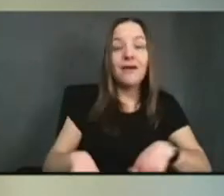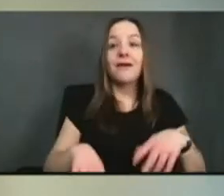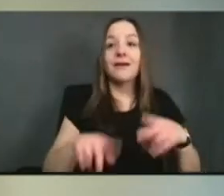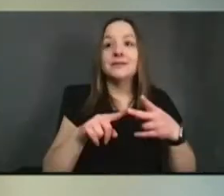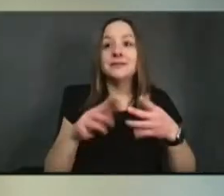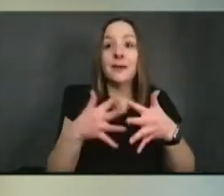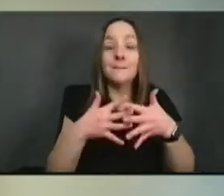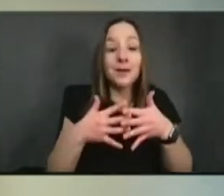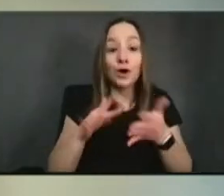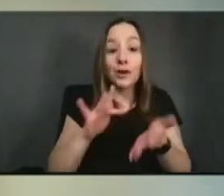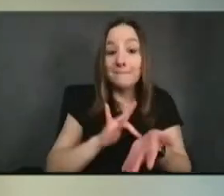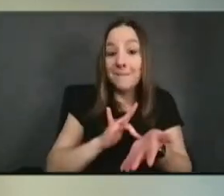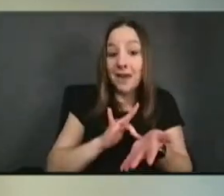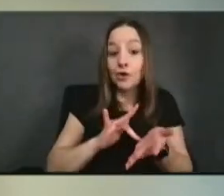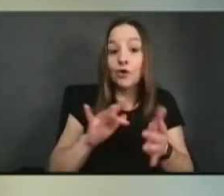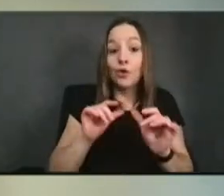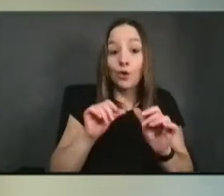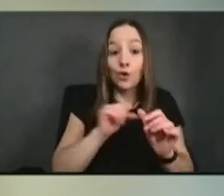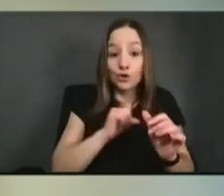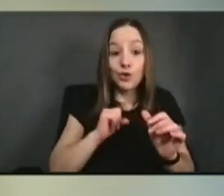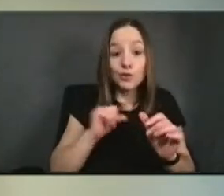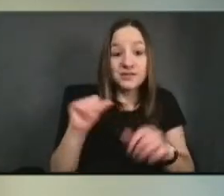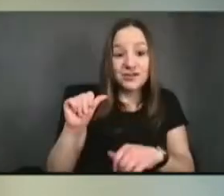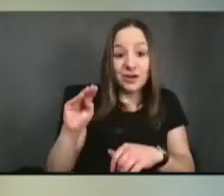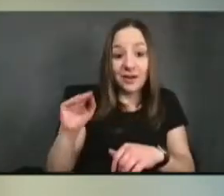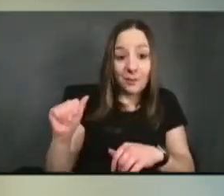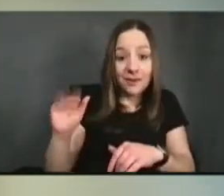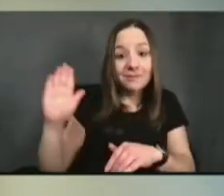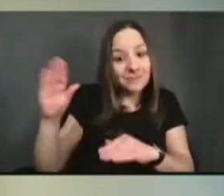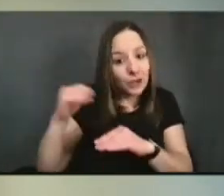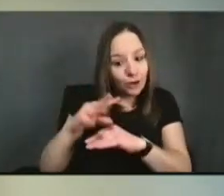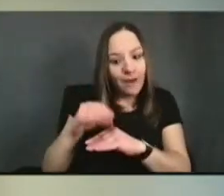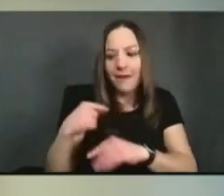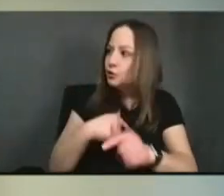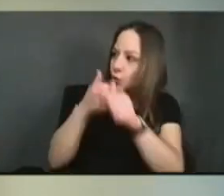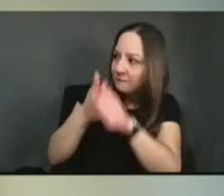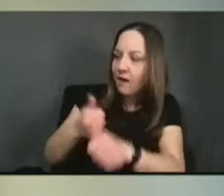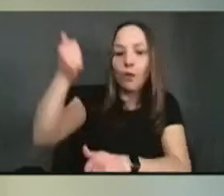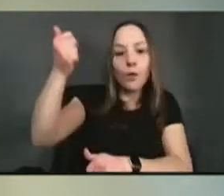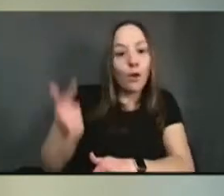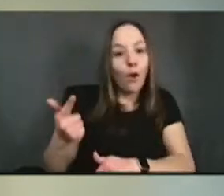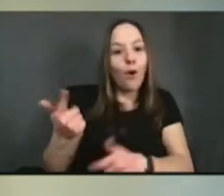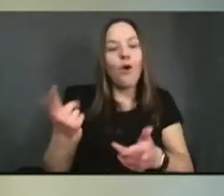American Medical Association by the American Academy. Of